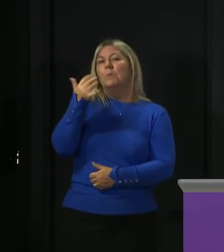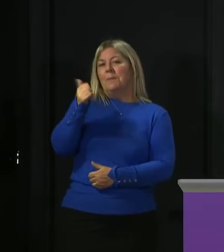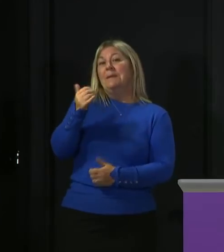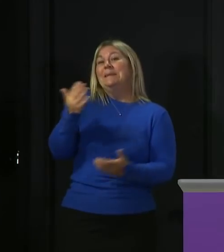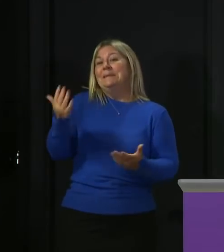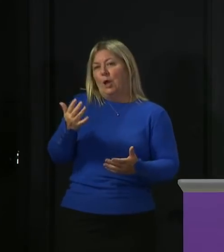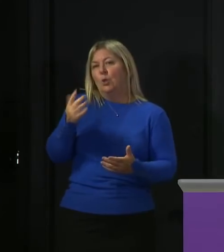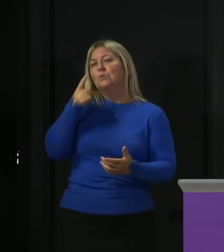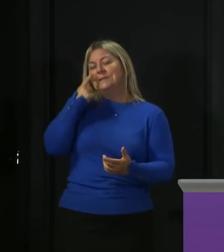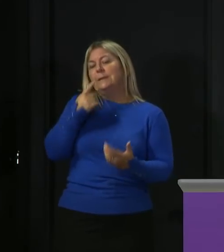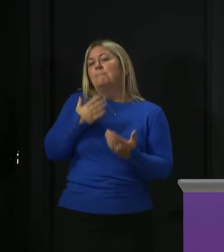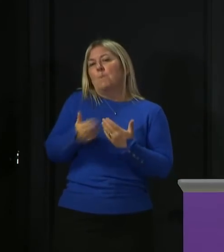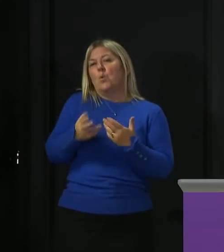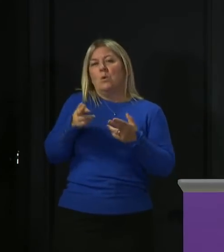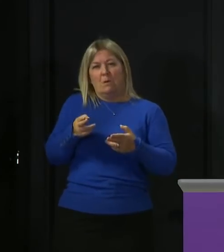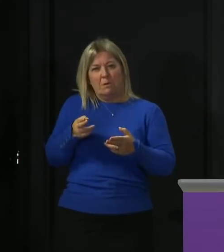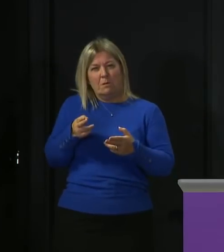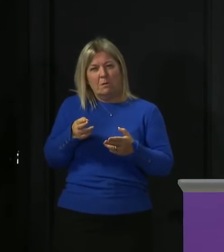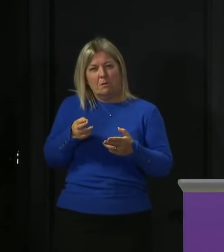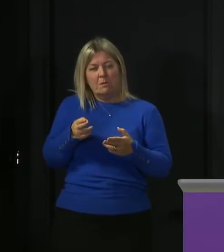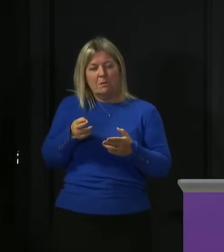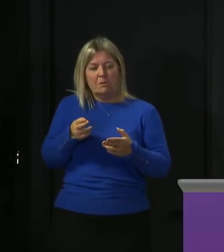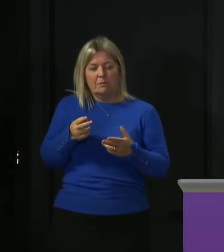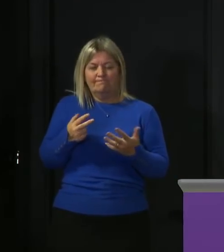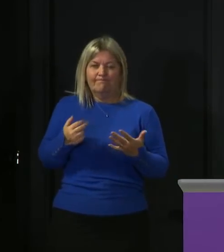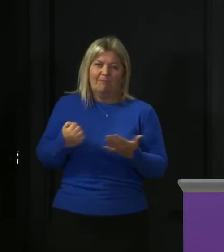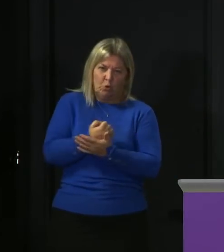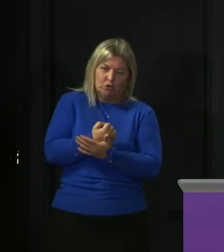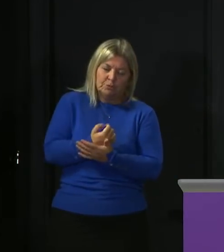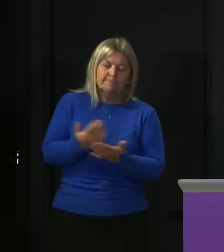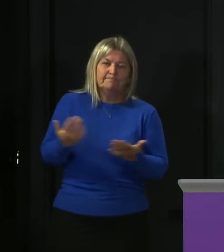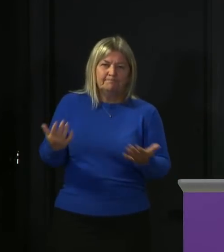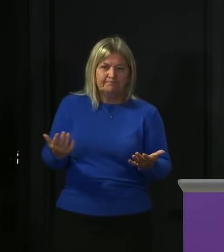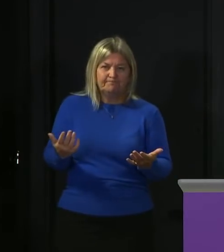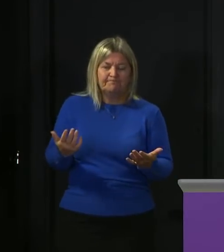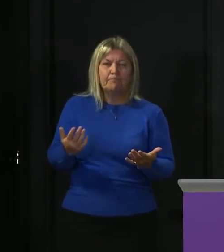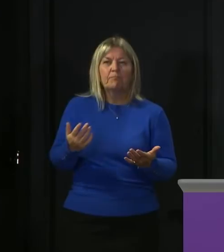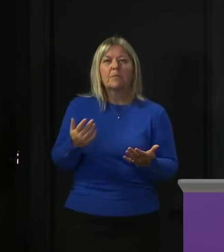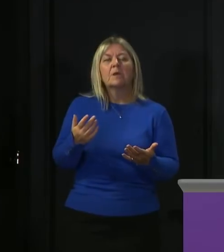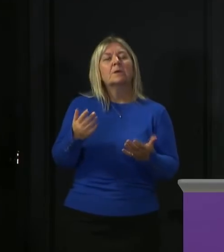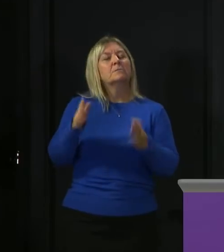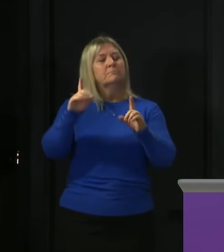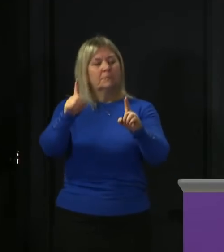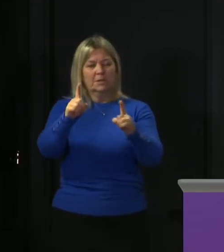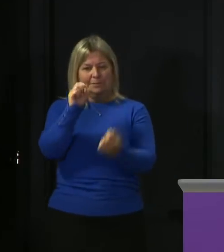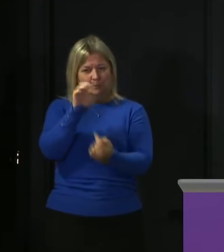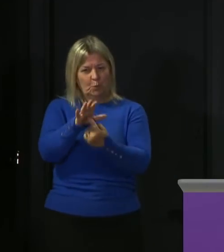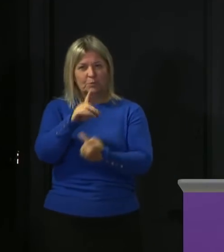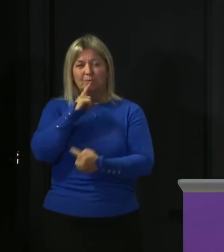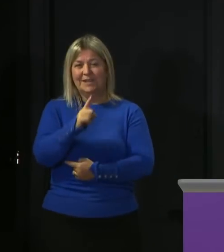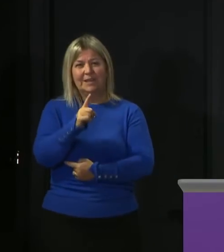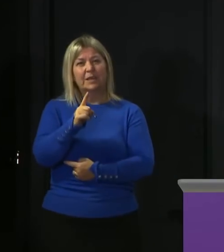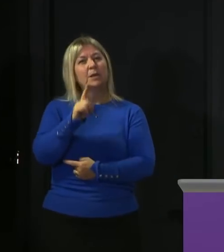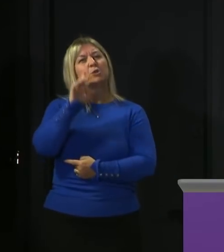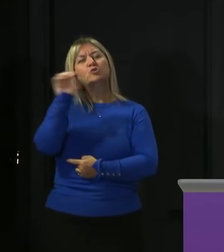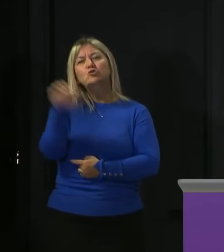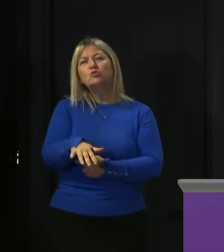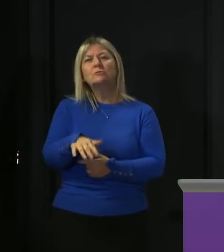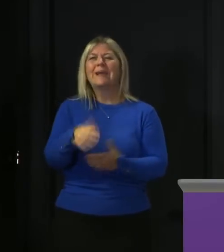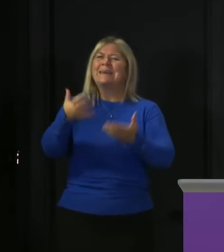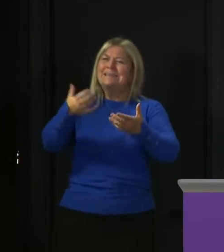perhaps the more important point I want to make, we mustn't just accept that a rising death toll,